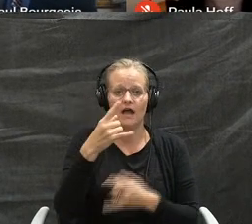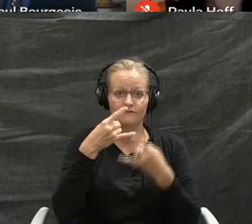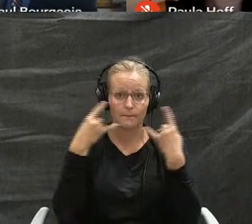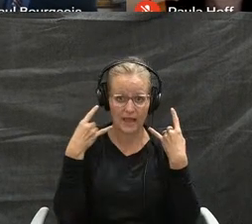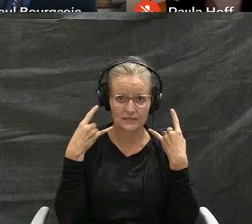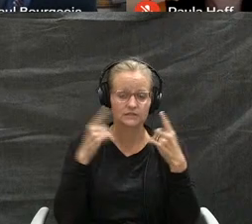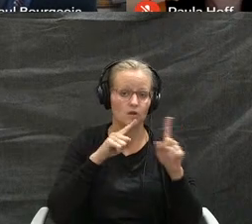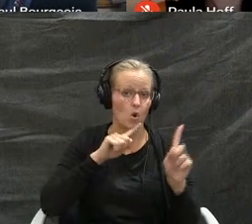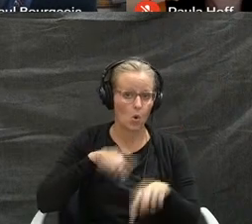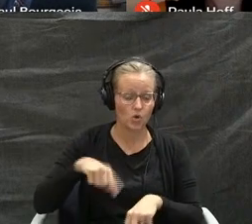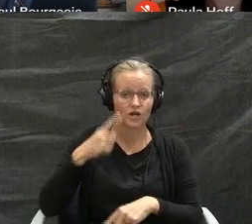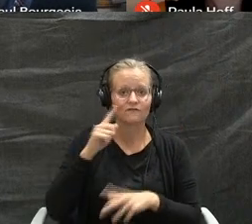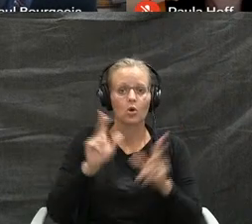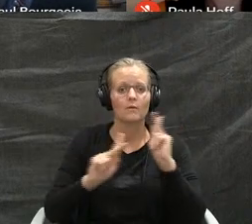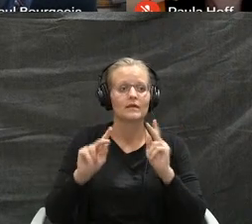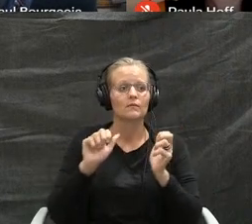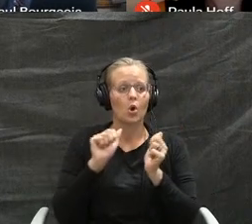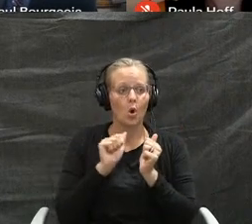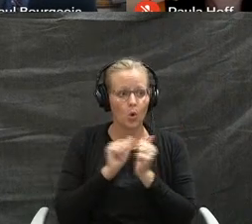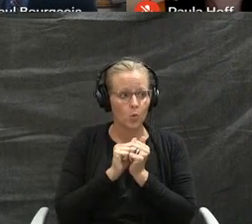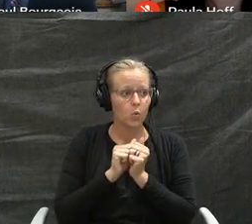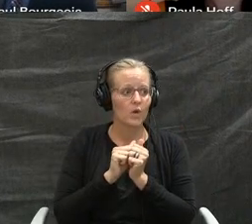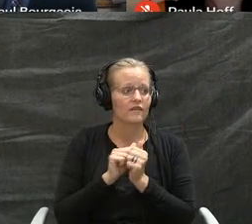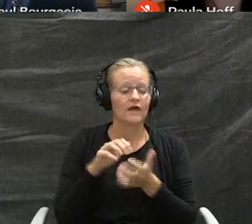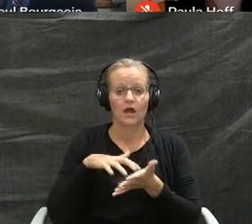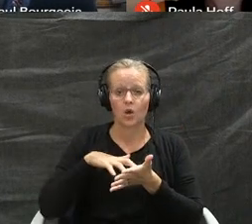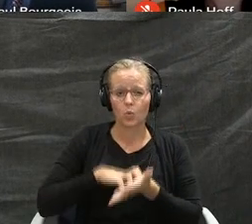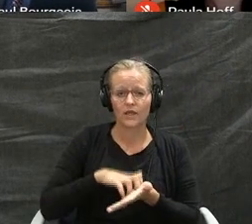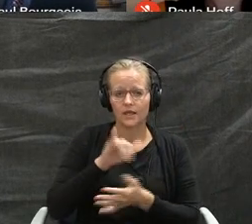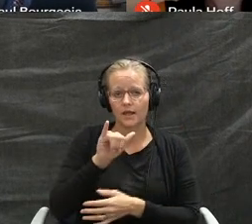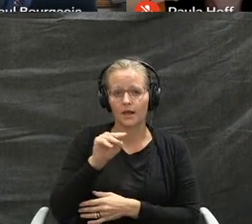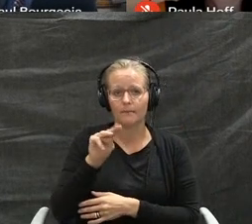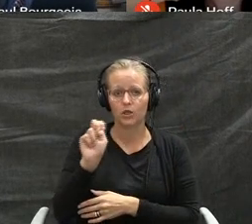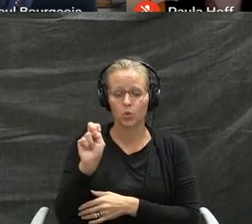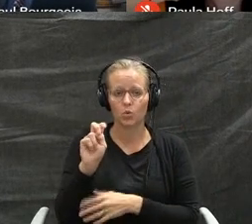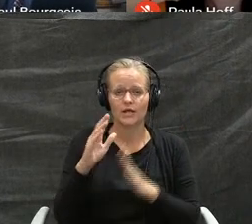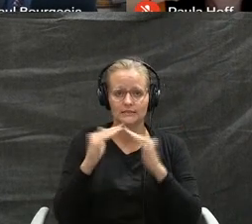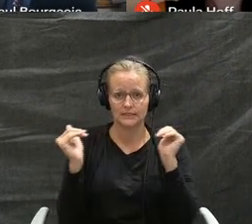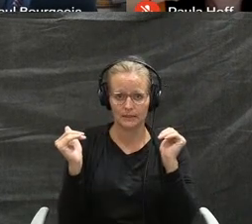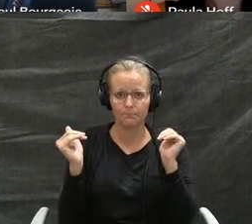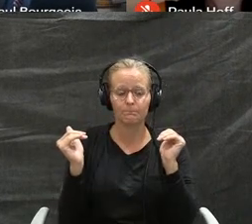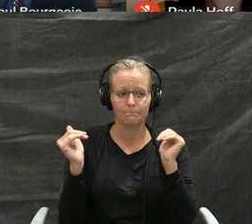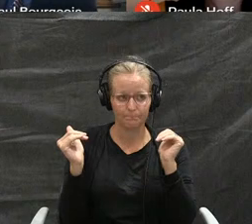been reading a lot of information about them that they are the equivalent of an N95,